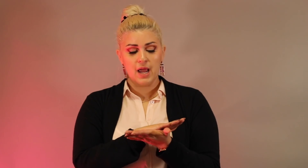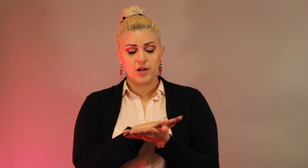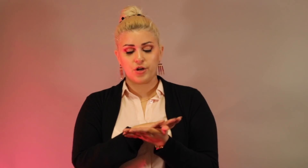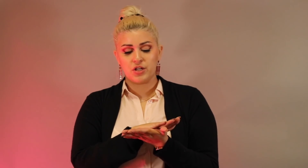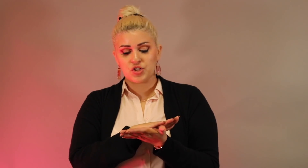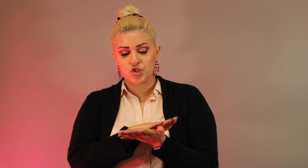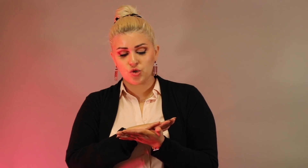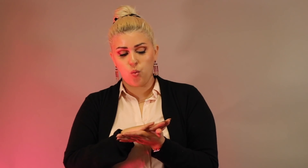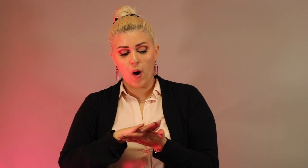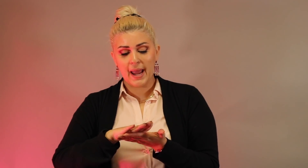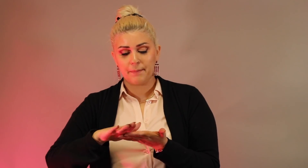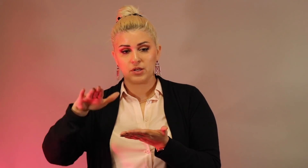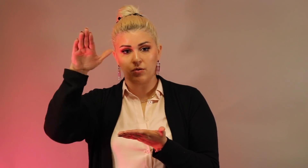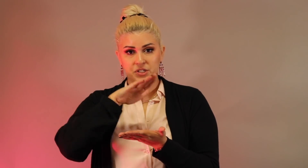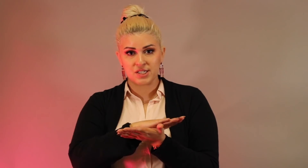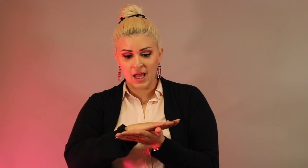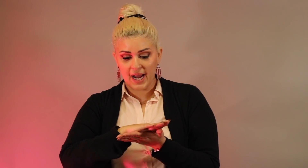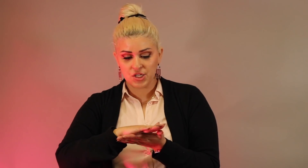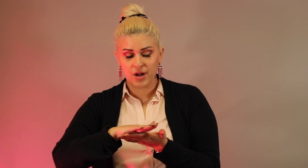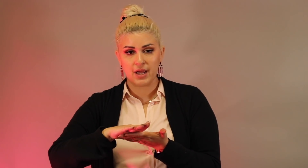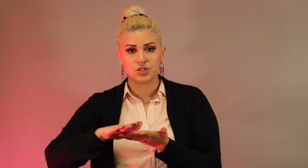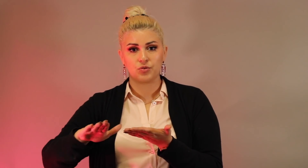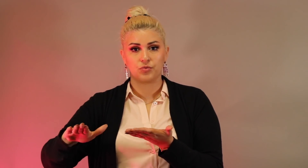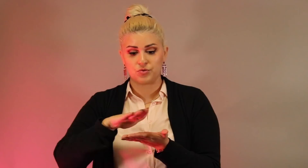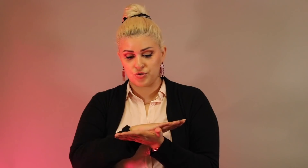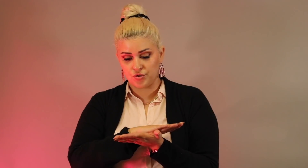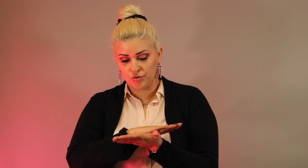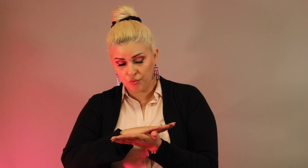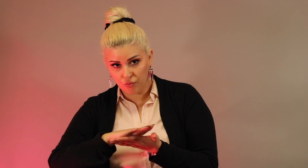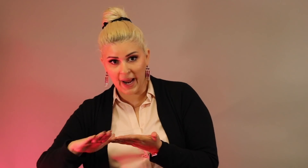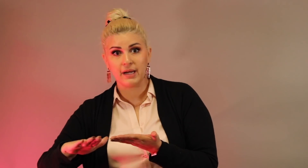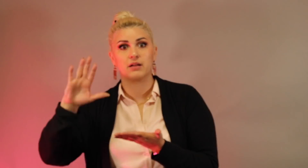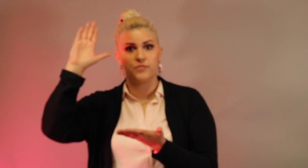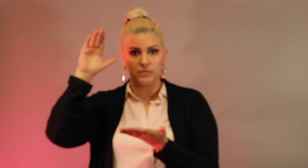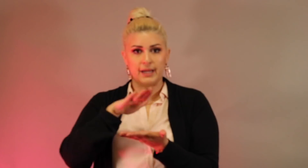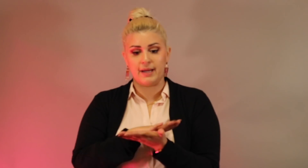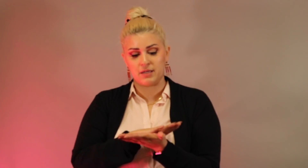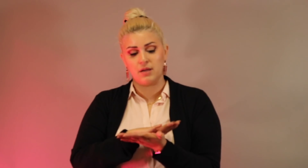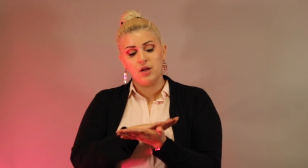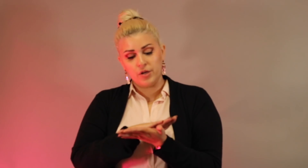And you're gonna swipe or slide your hand to the right if you're right-handed.